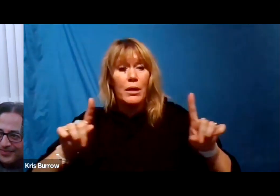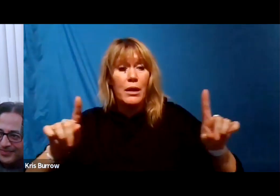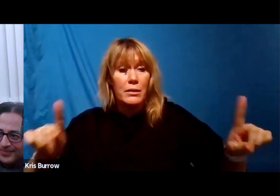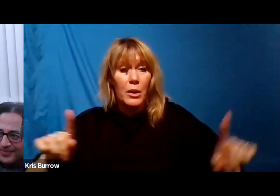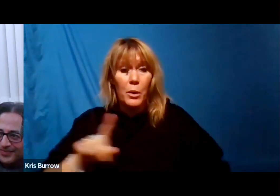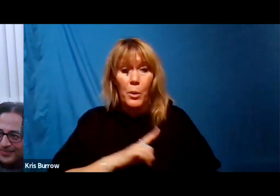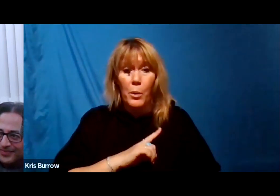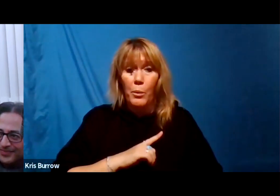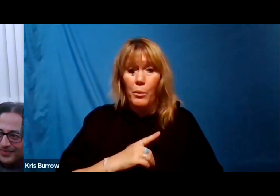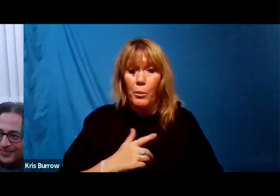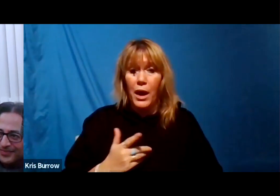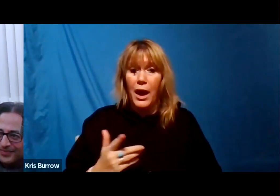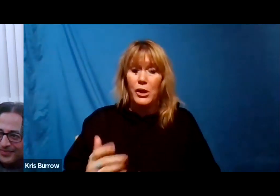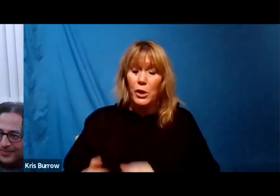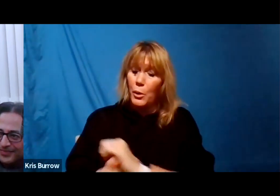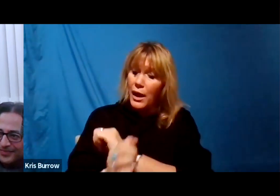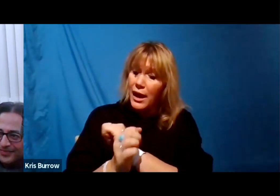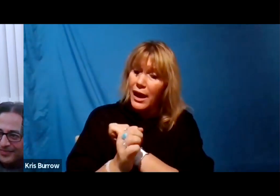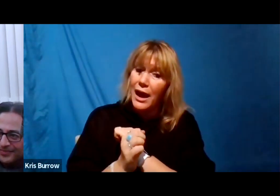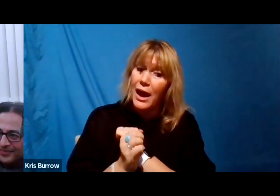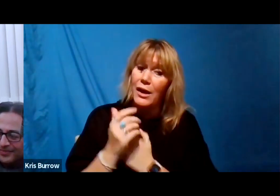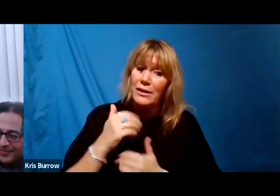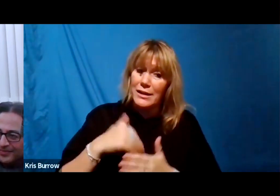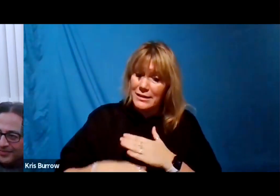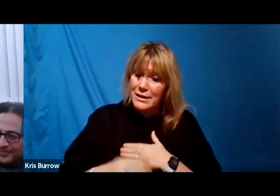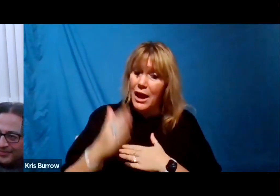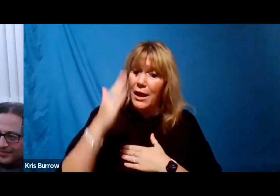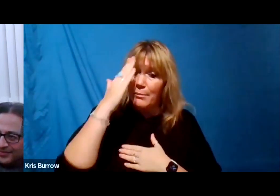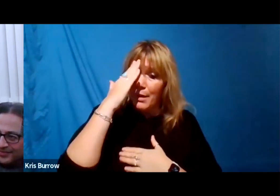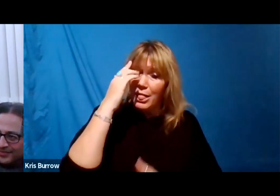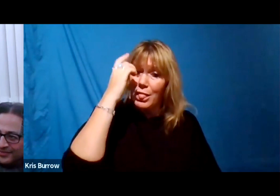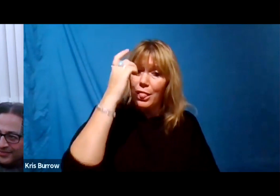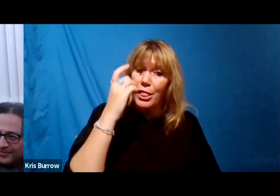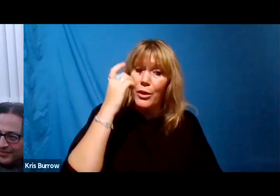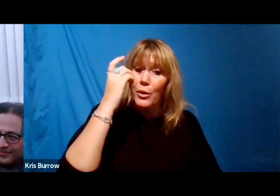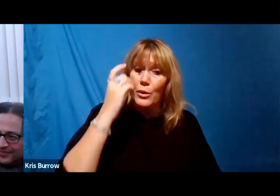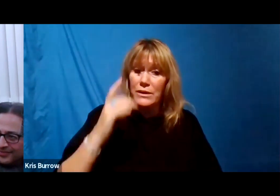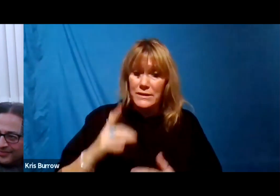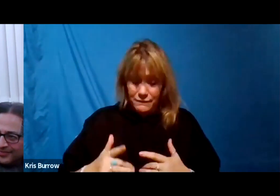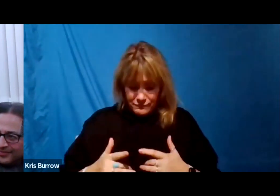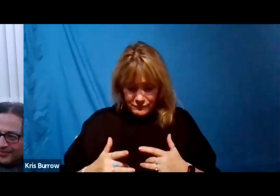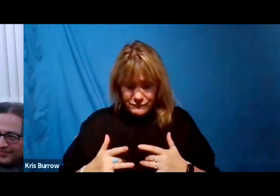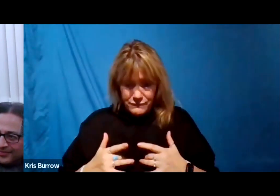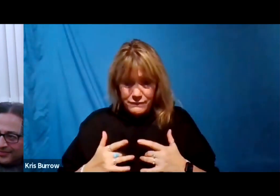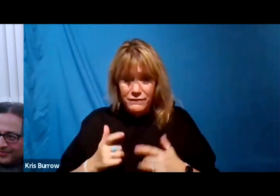So, I hope you are all enjoying